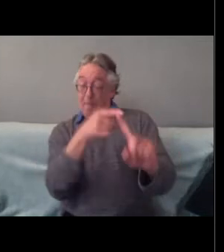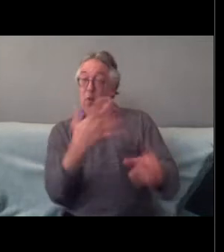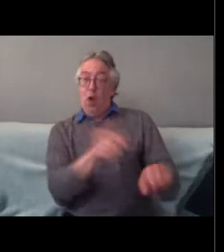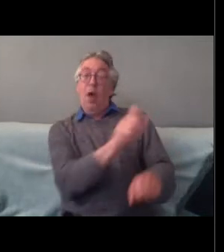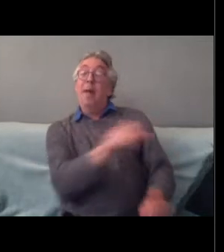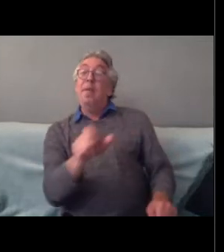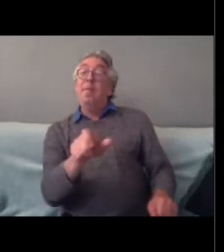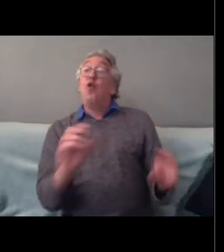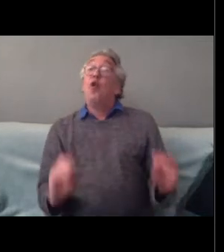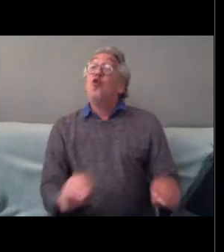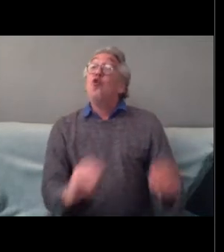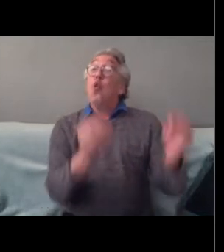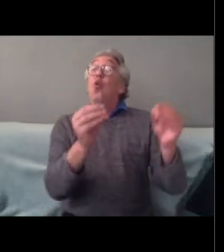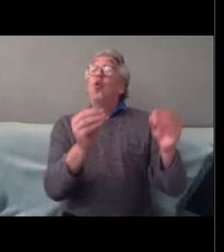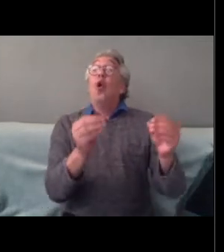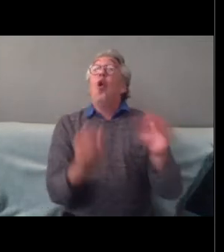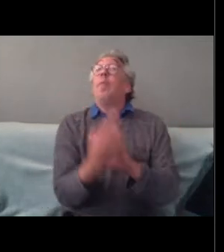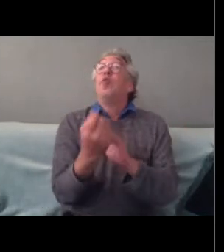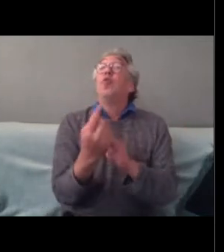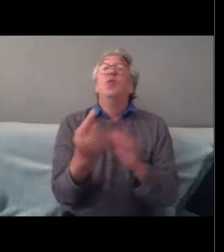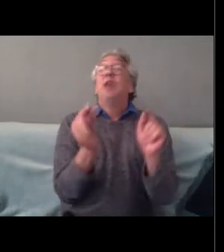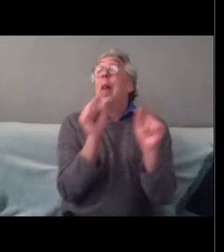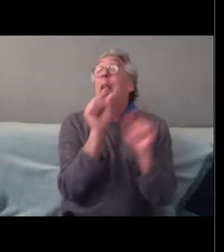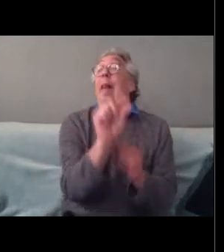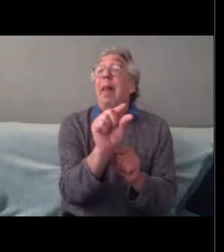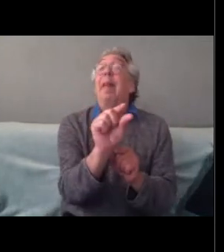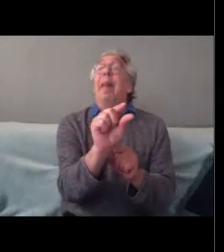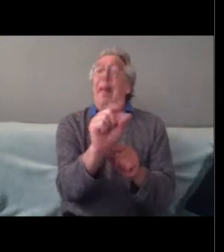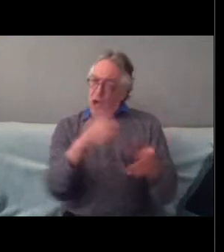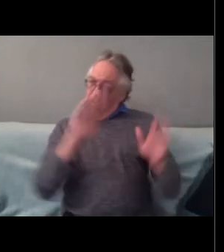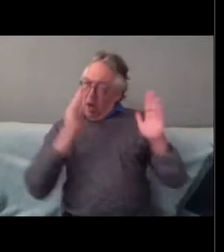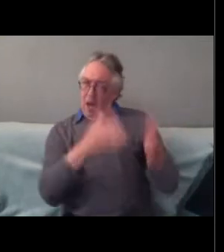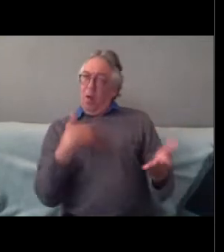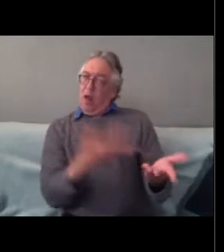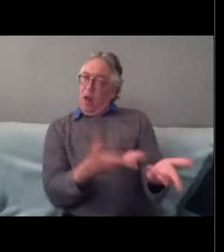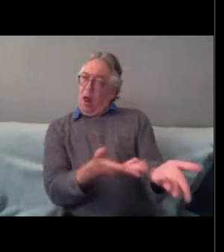You notice perhaps I'm formulating a little bit cautiously.